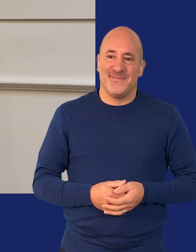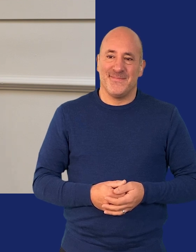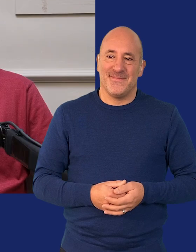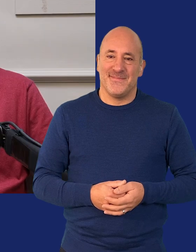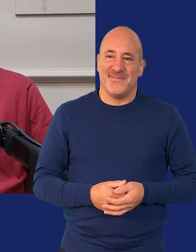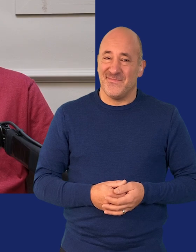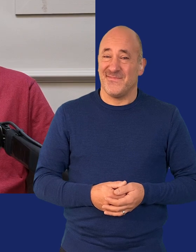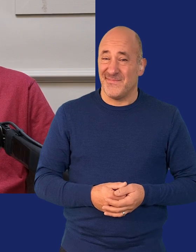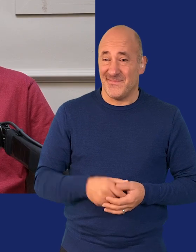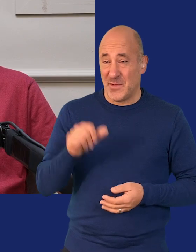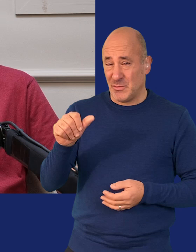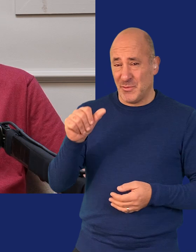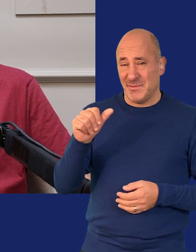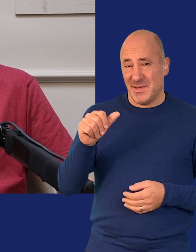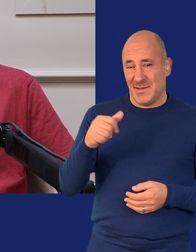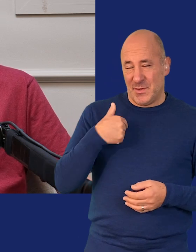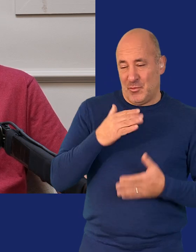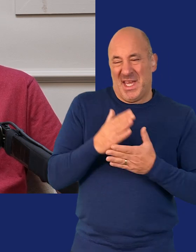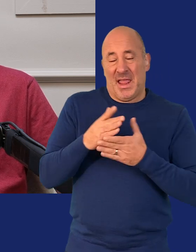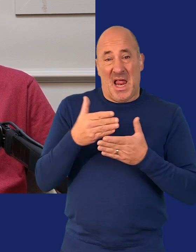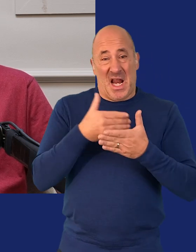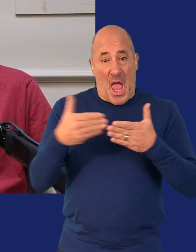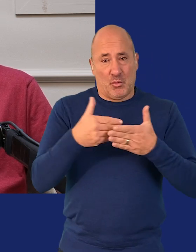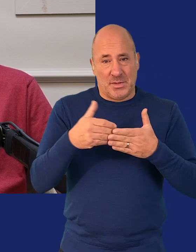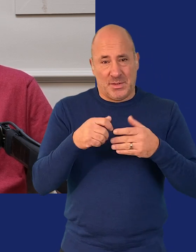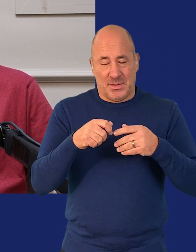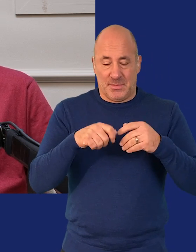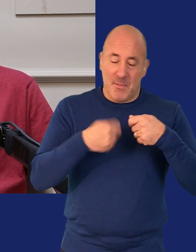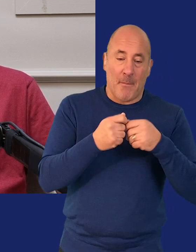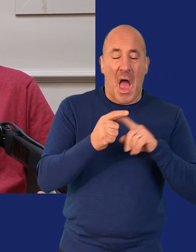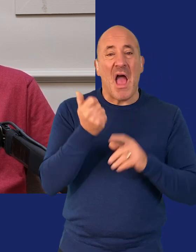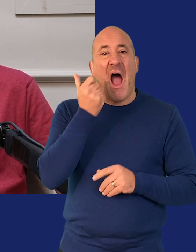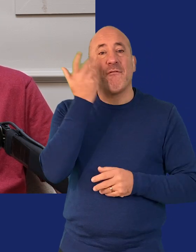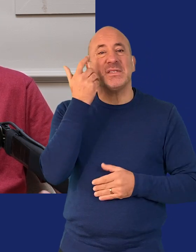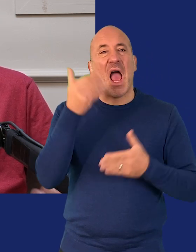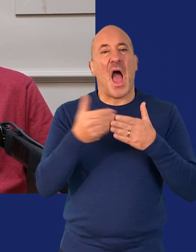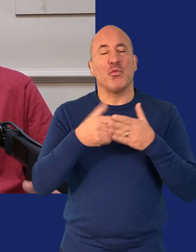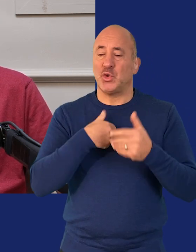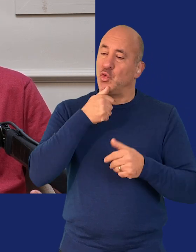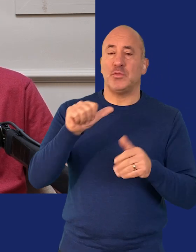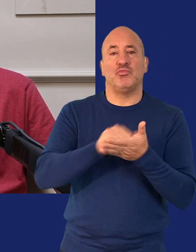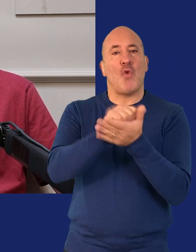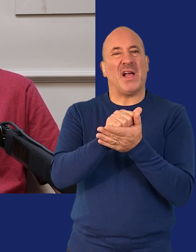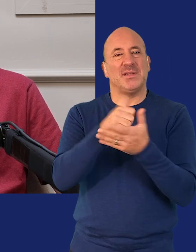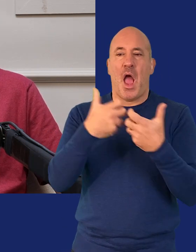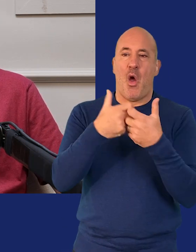No, you're right. It's about, for me, it's about normalizing language, and turning it into everyday language. Yes.